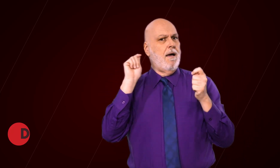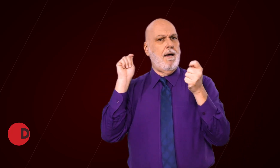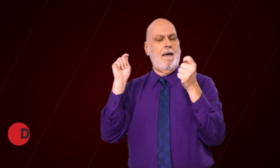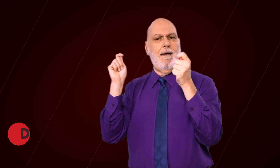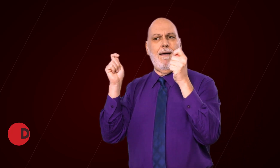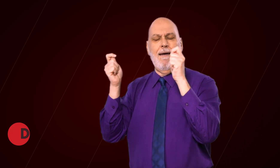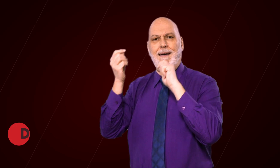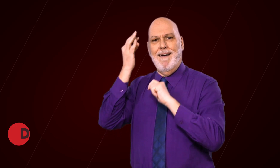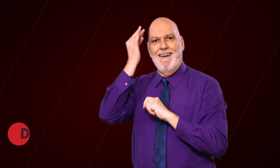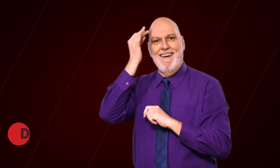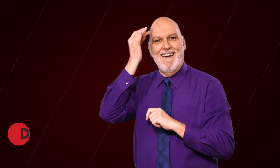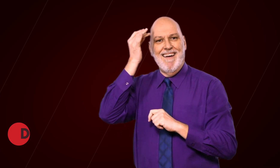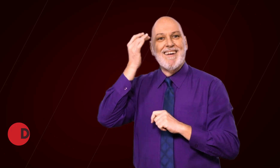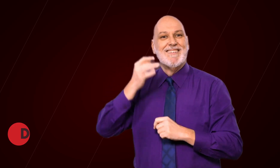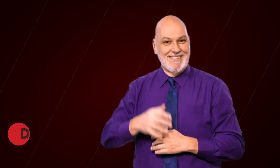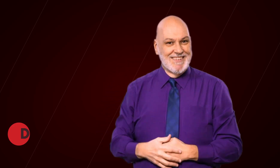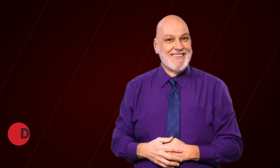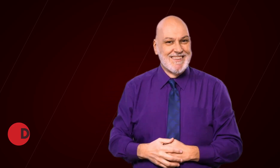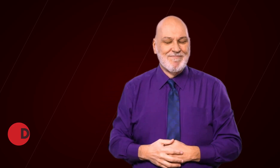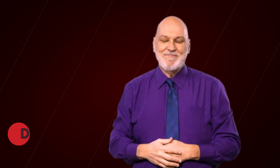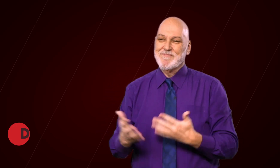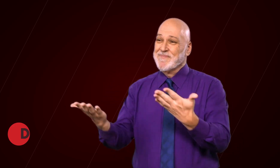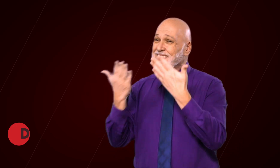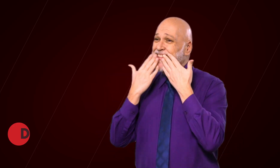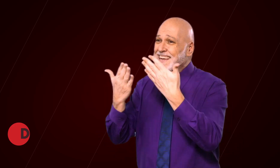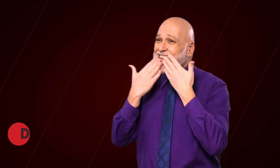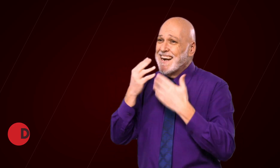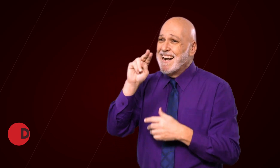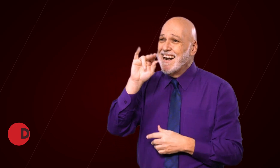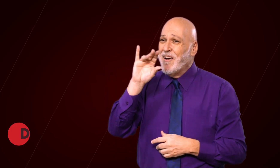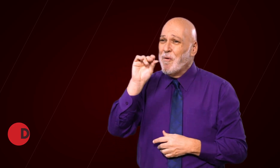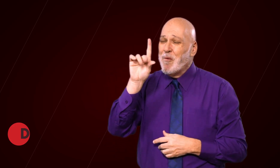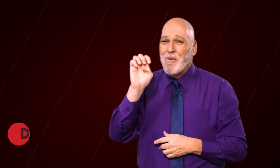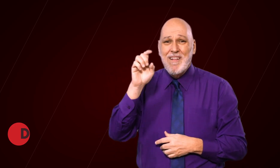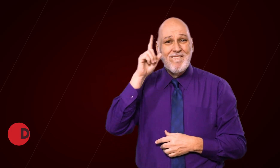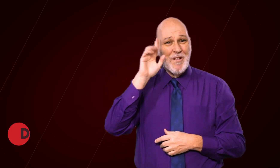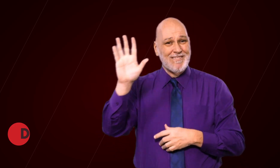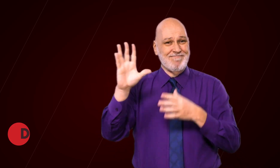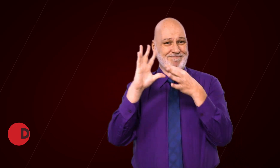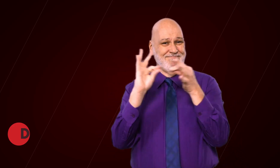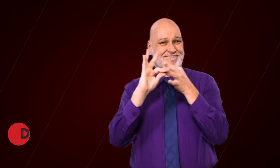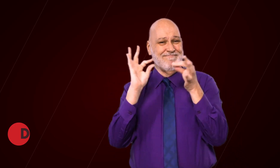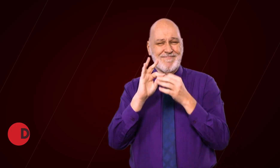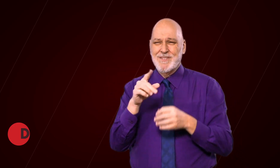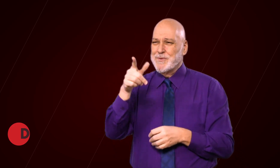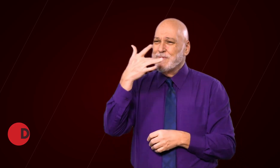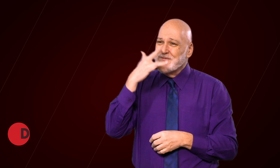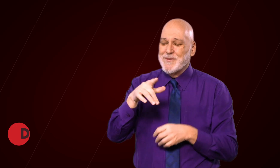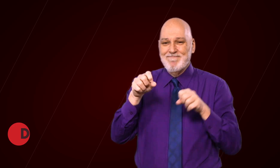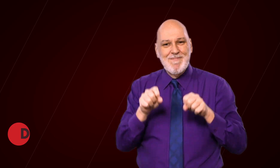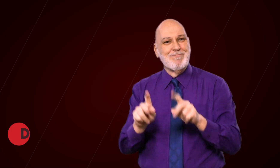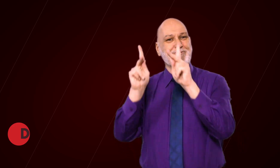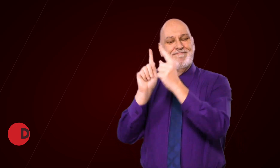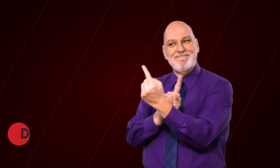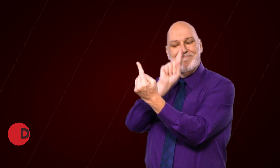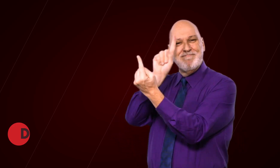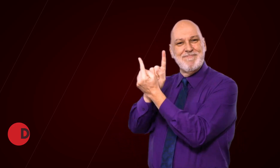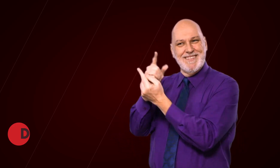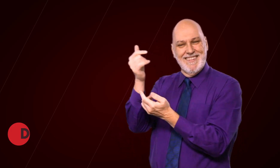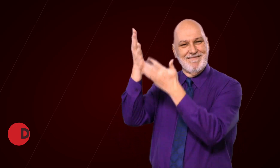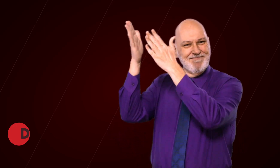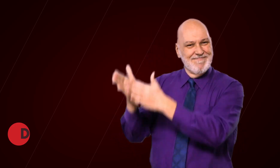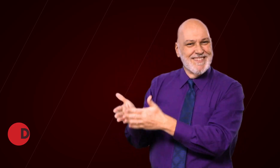Thanks Nicole for the opportunity to meet someone!